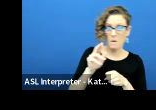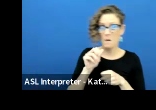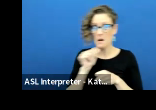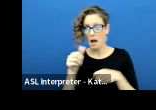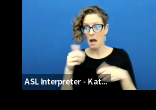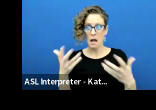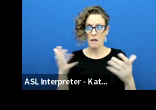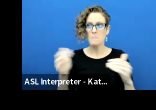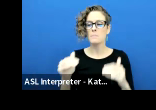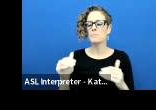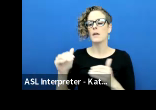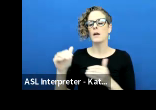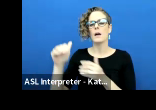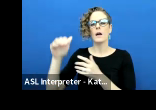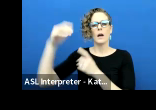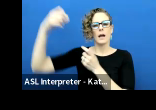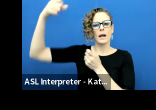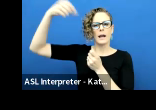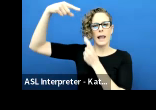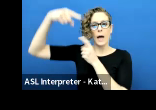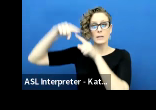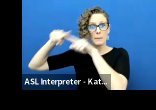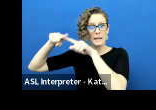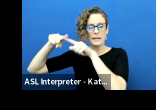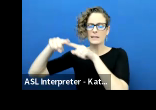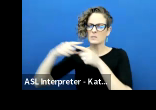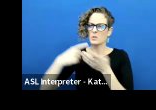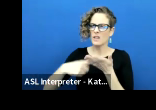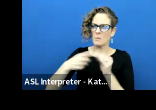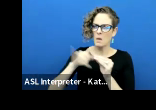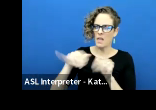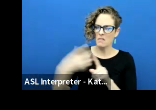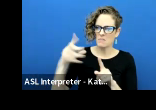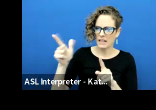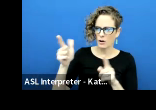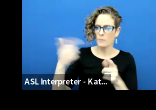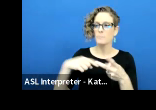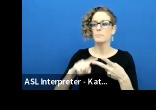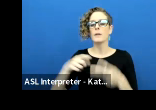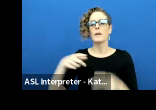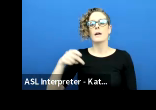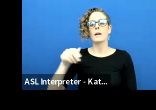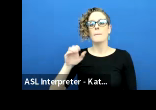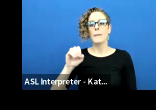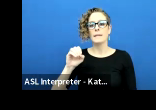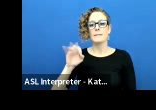so you know in the condition clients condition if if we set everything up for voice control and